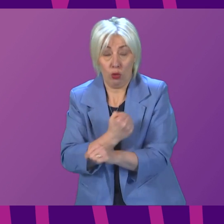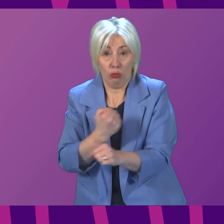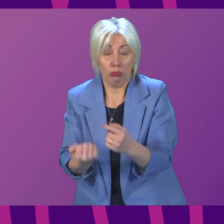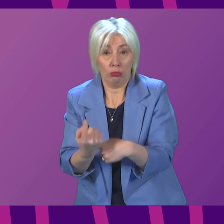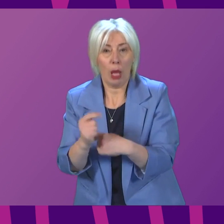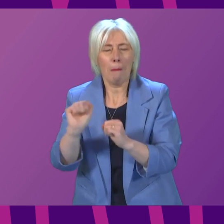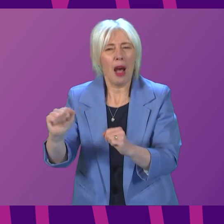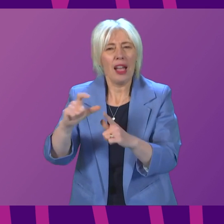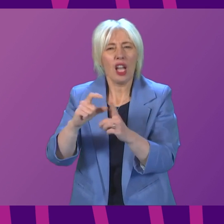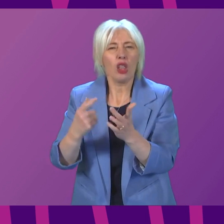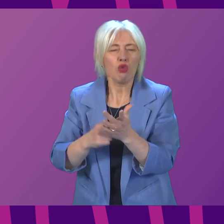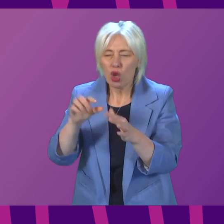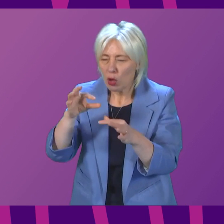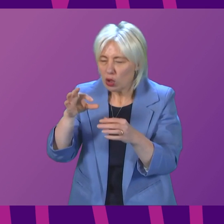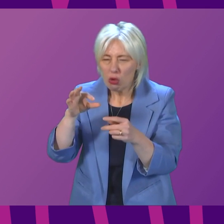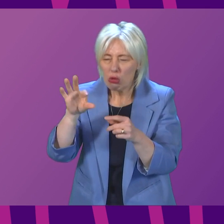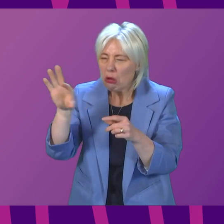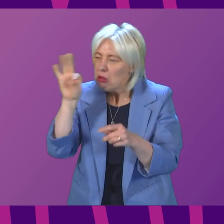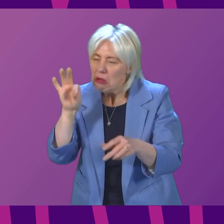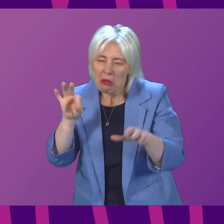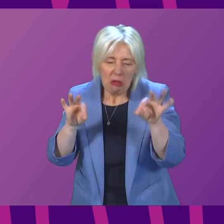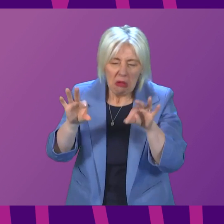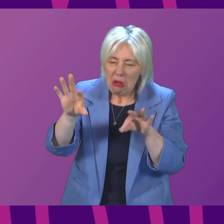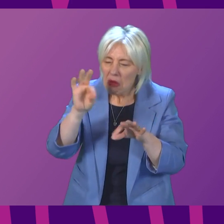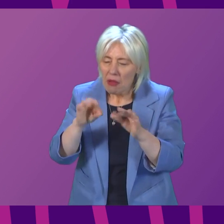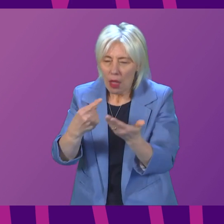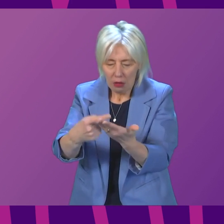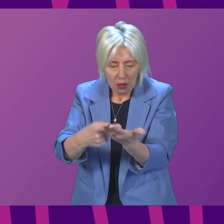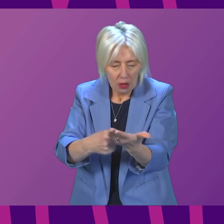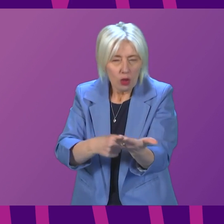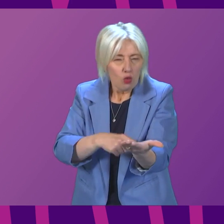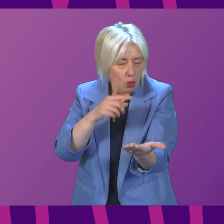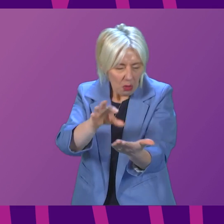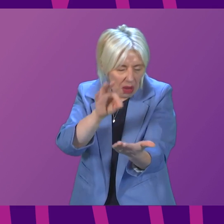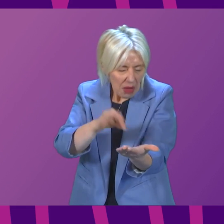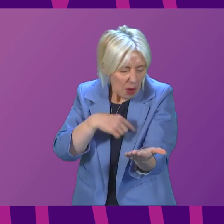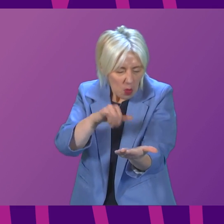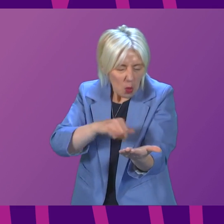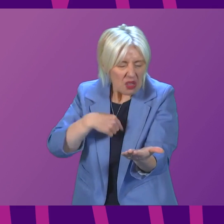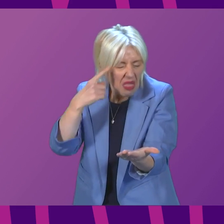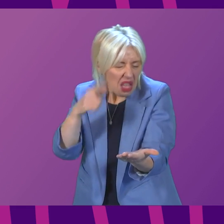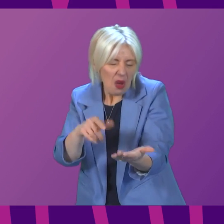Douglas Ross wants to pick and choose the mitigations that he thinks are appropriate. Today, he is talking about ventilation.